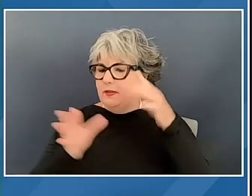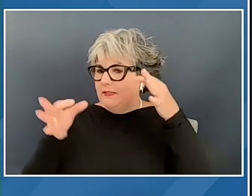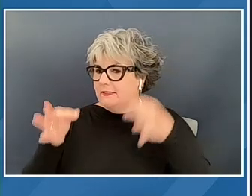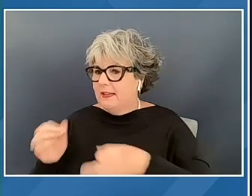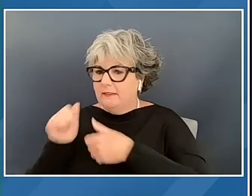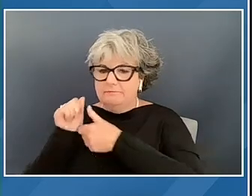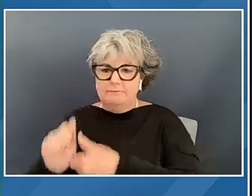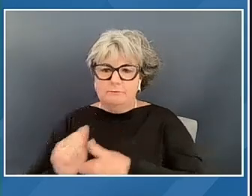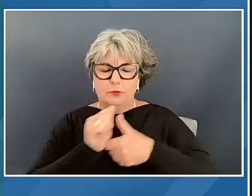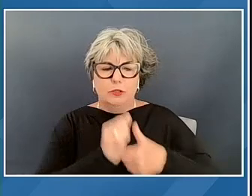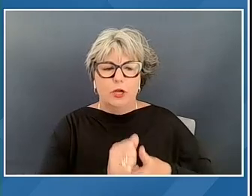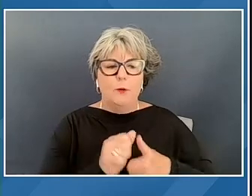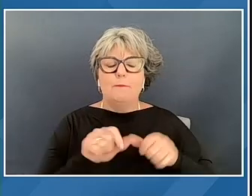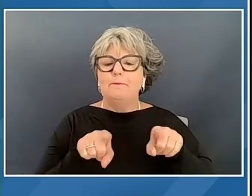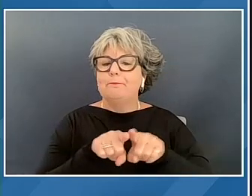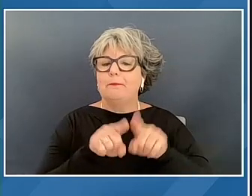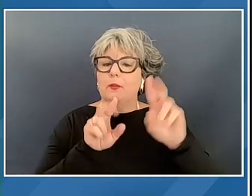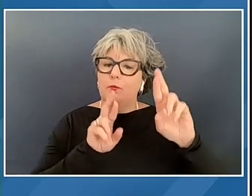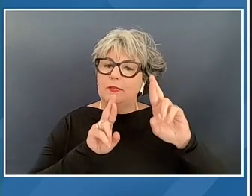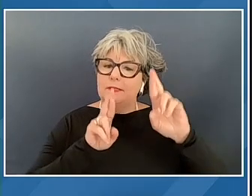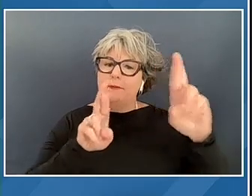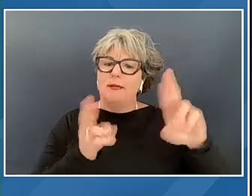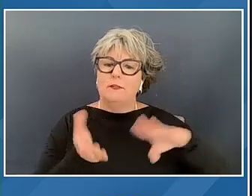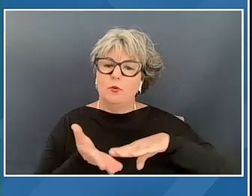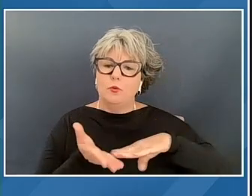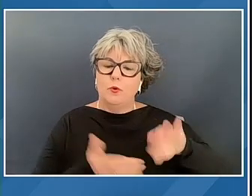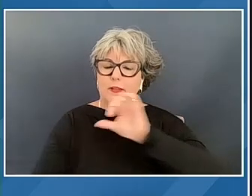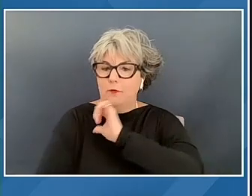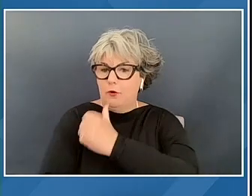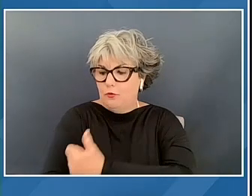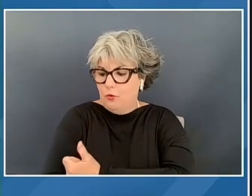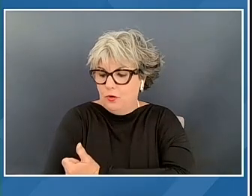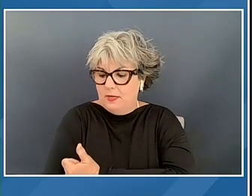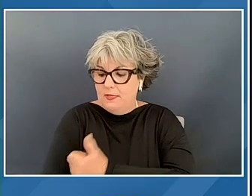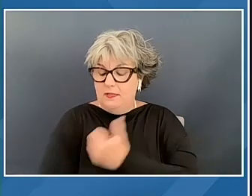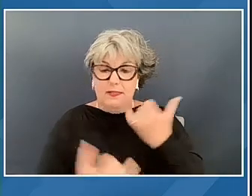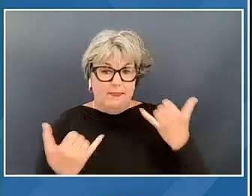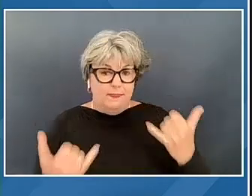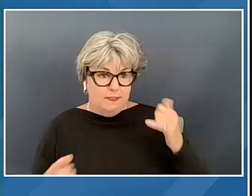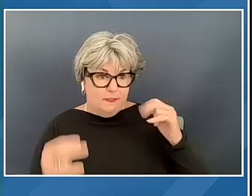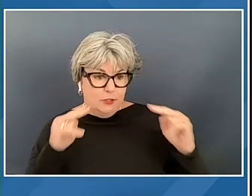Also, with respect to the waiver authority that we're talking about in this negotiation, I think that it would be very